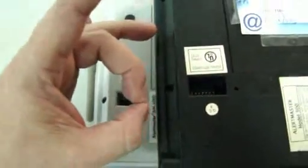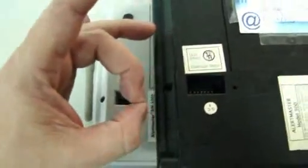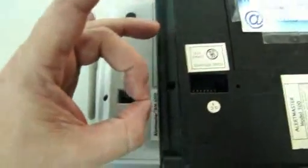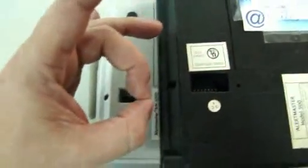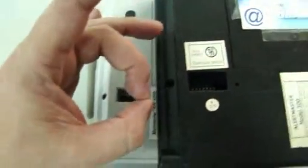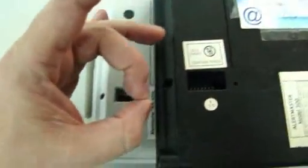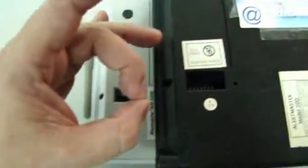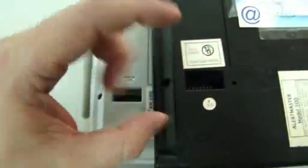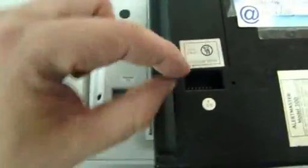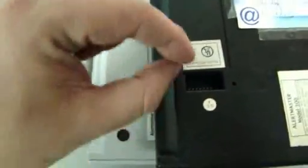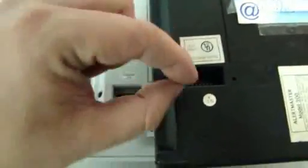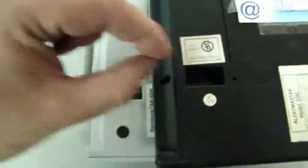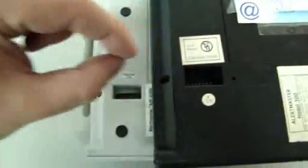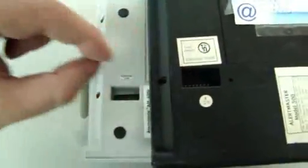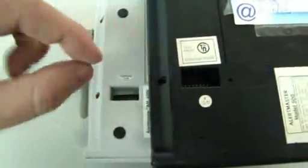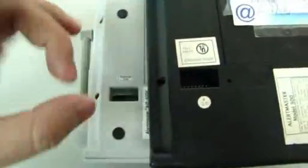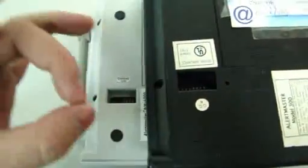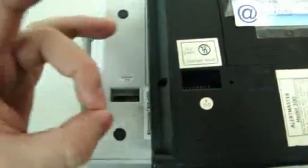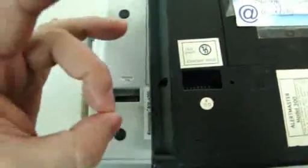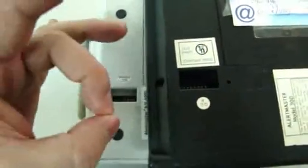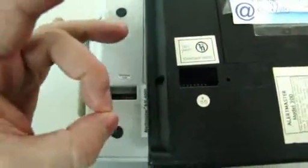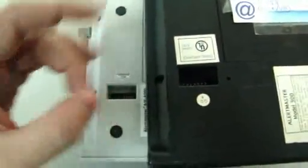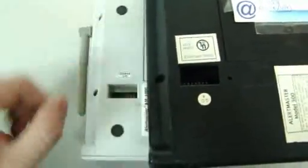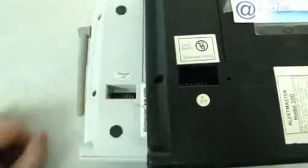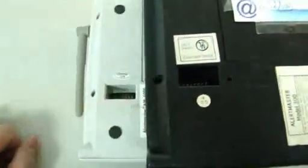8 switches